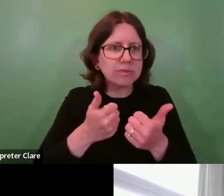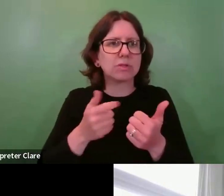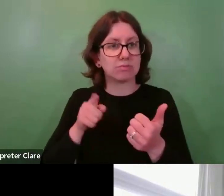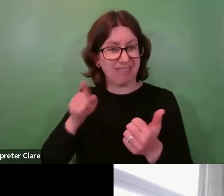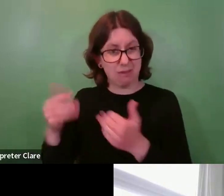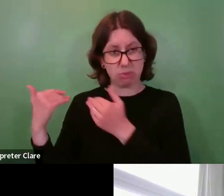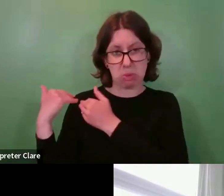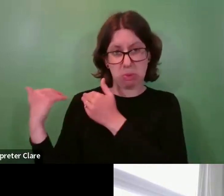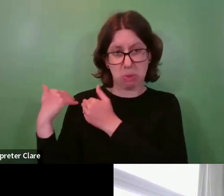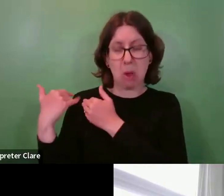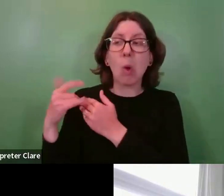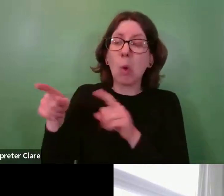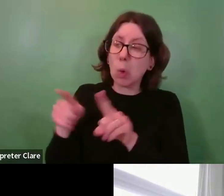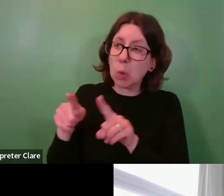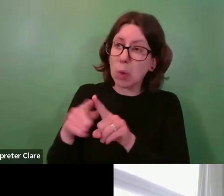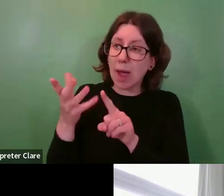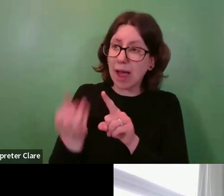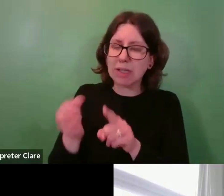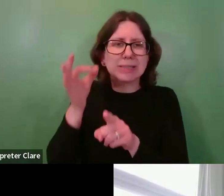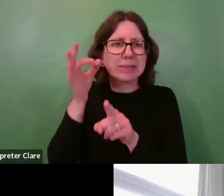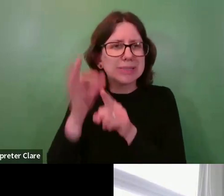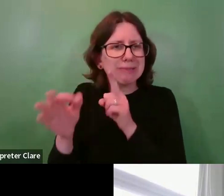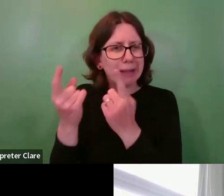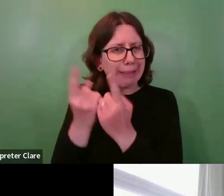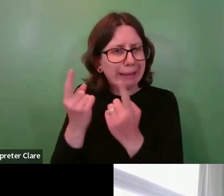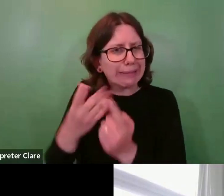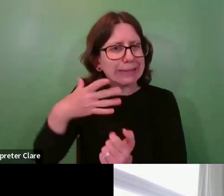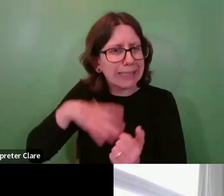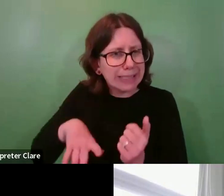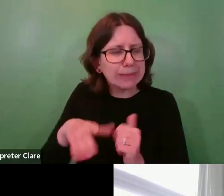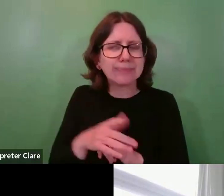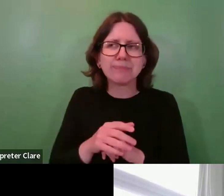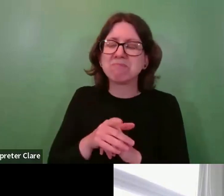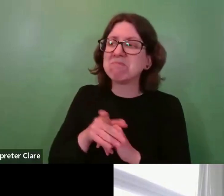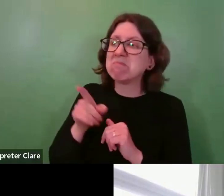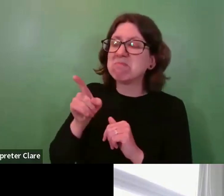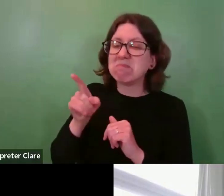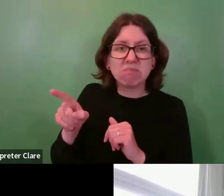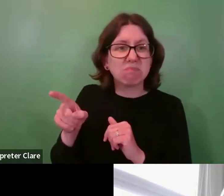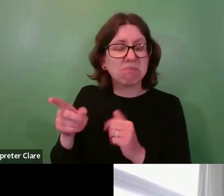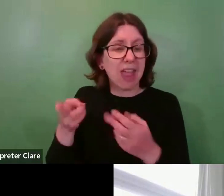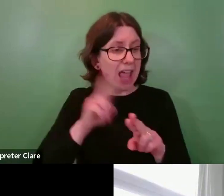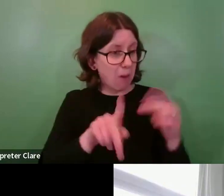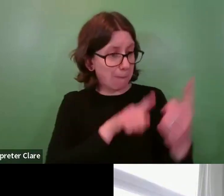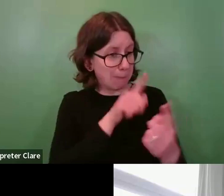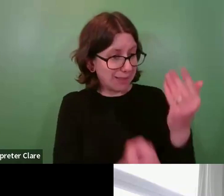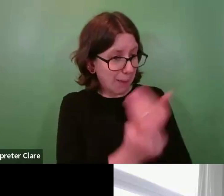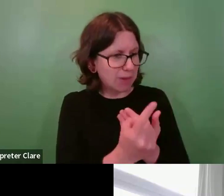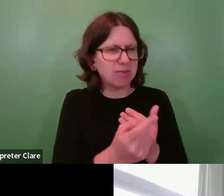requirements well. They're usually the person that would be pulled into a meeting with like a minister to talk